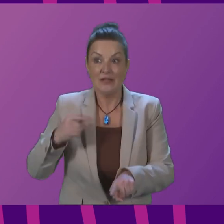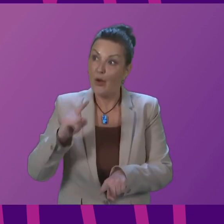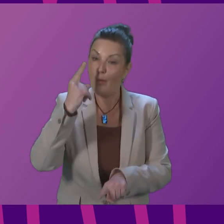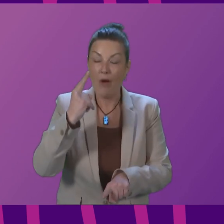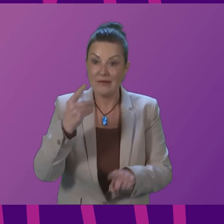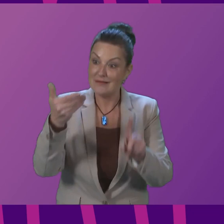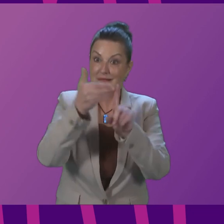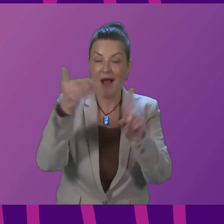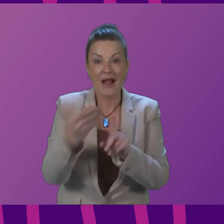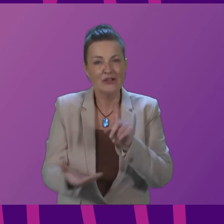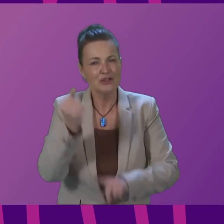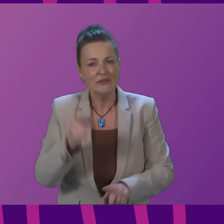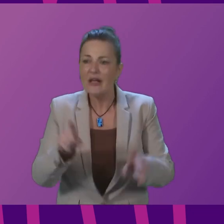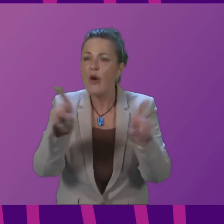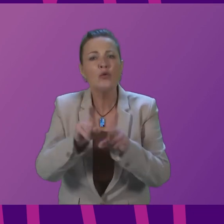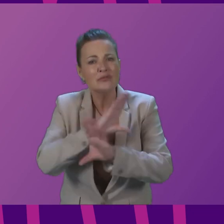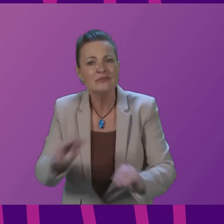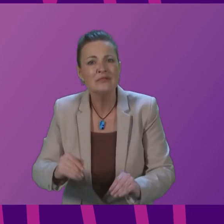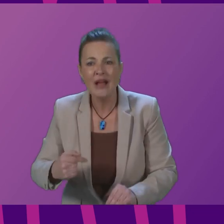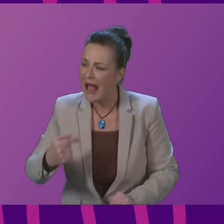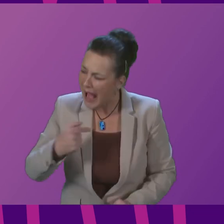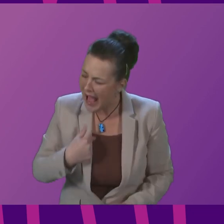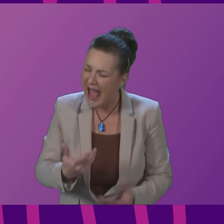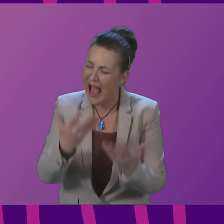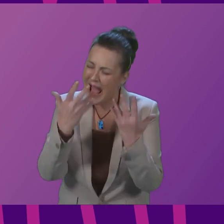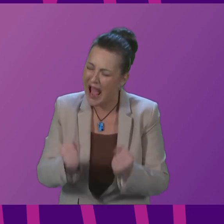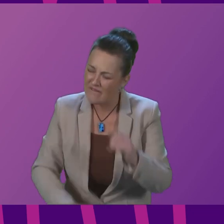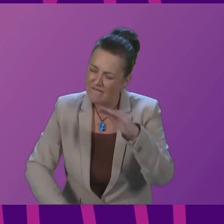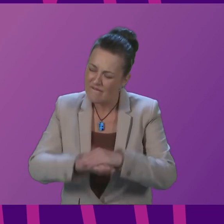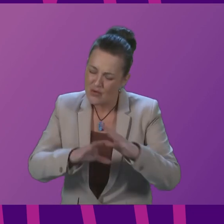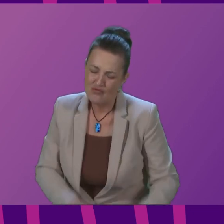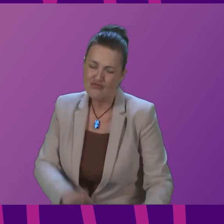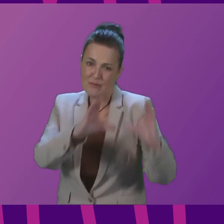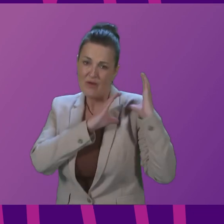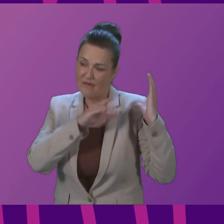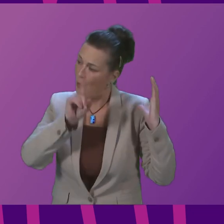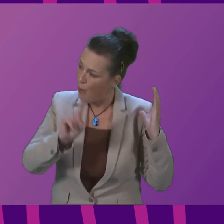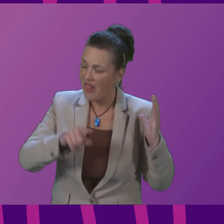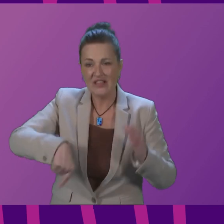I take full responsibility for everything that this Government does, and I always will.